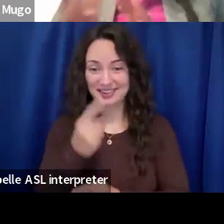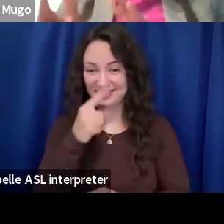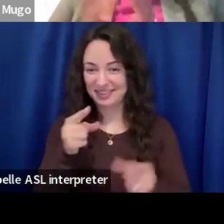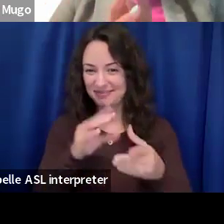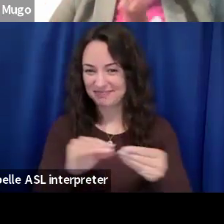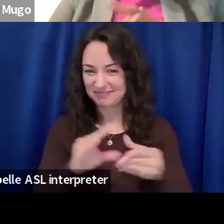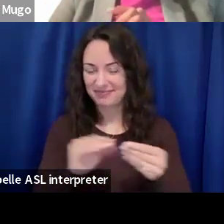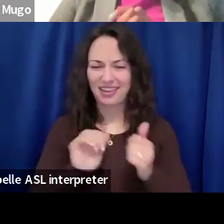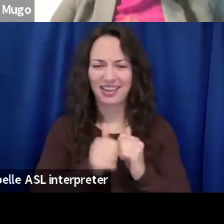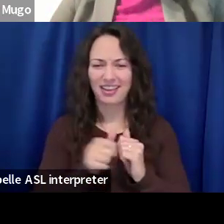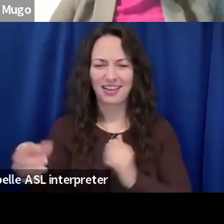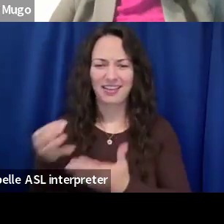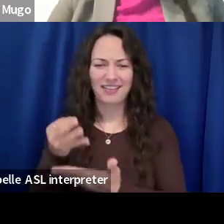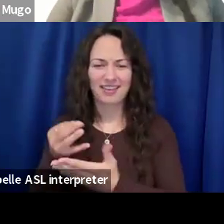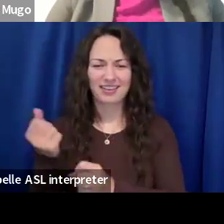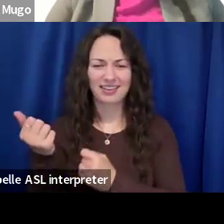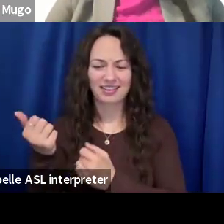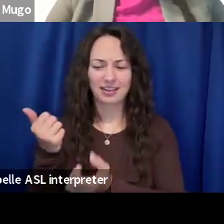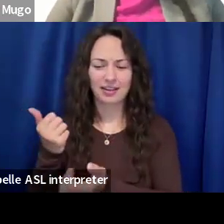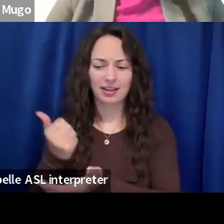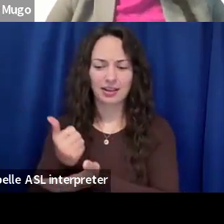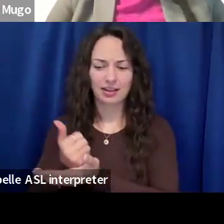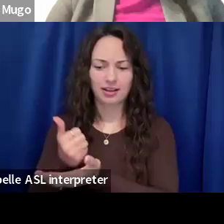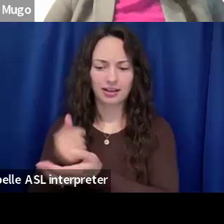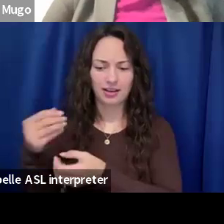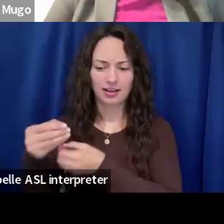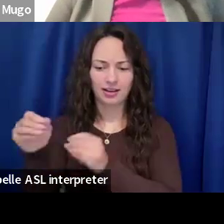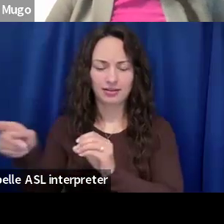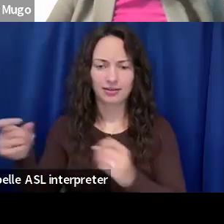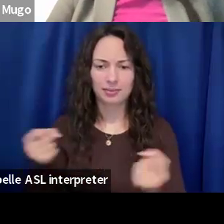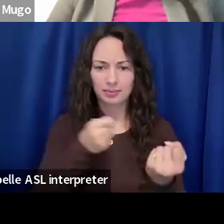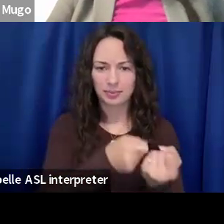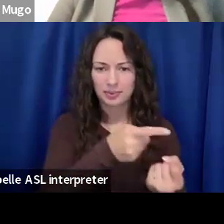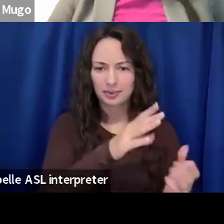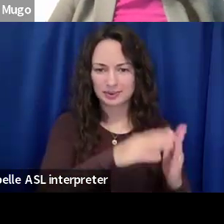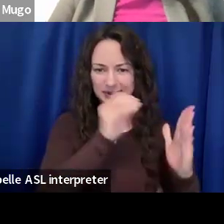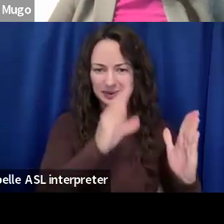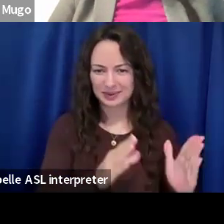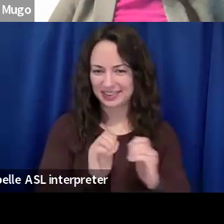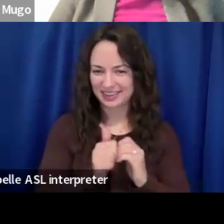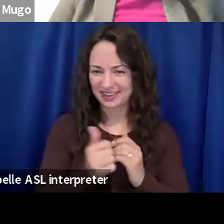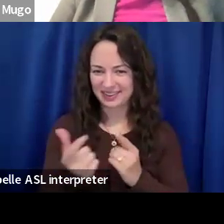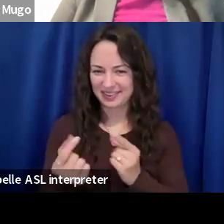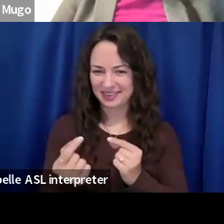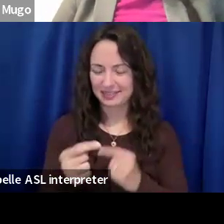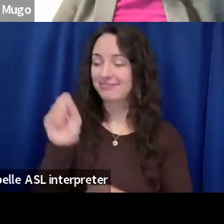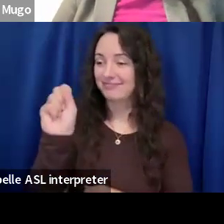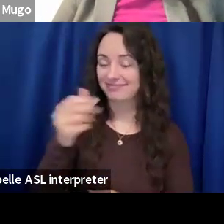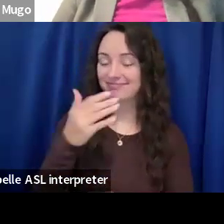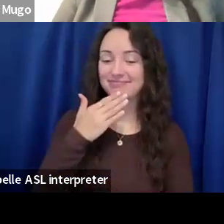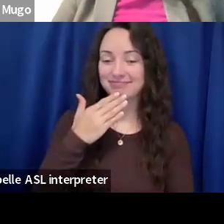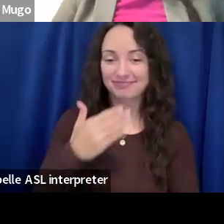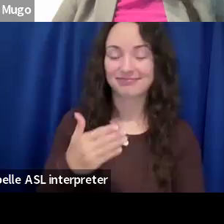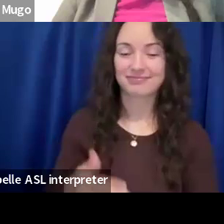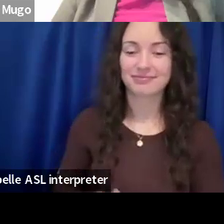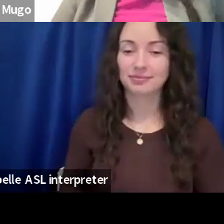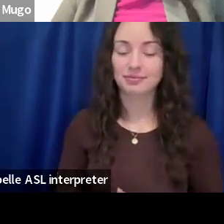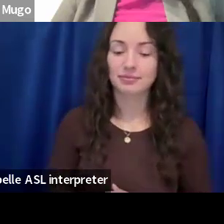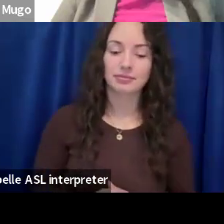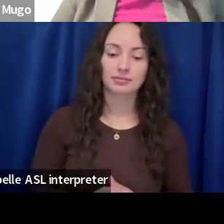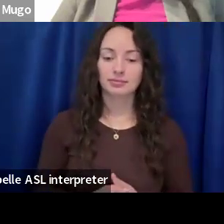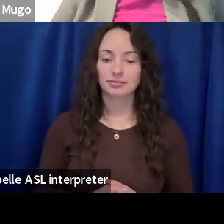aid office to support the S-STEM students. >> JUN TSUJI: Yes, thank you. I think we often